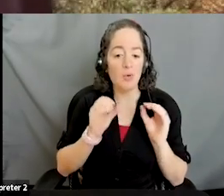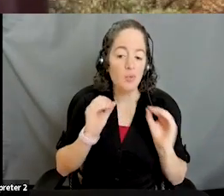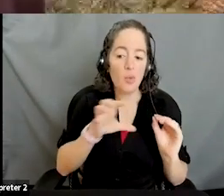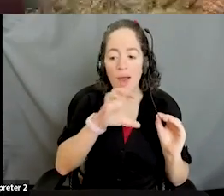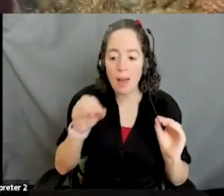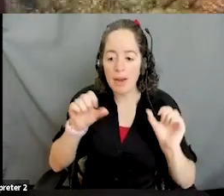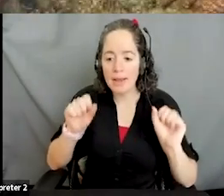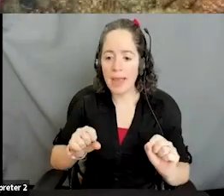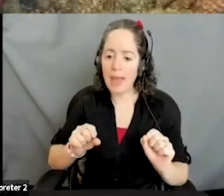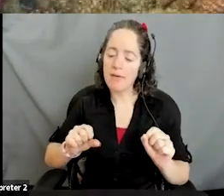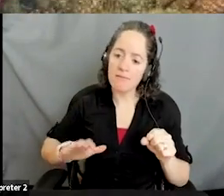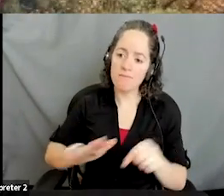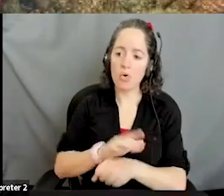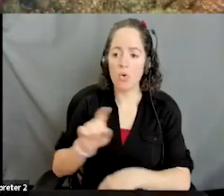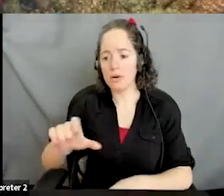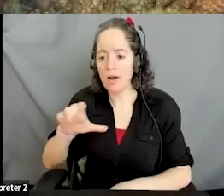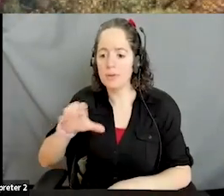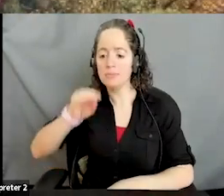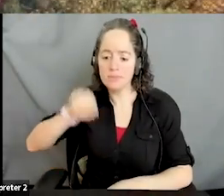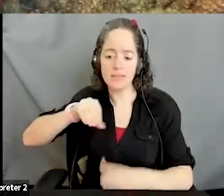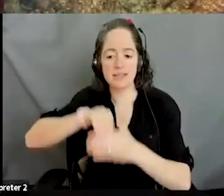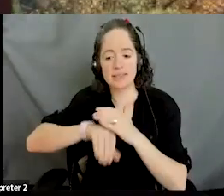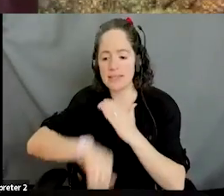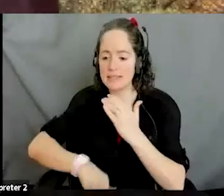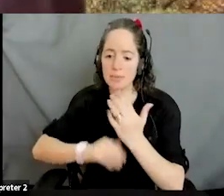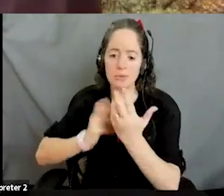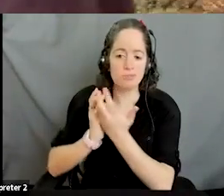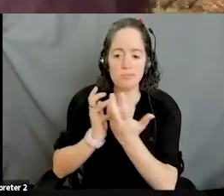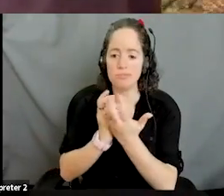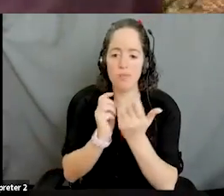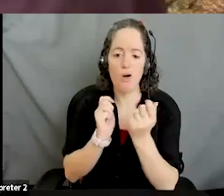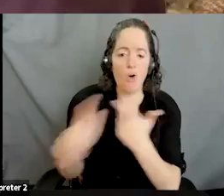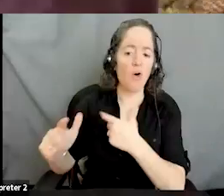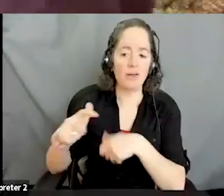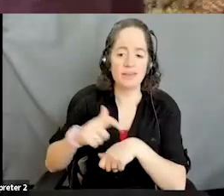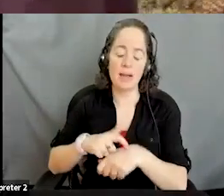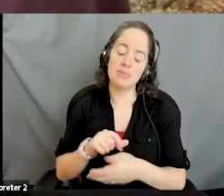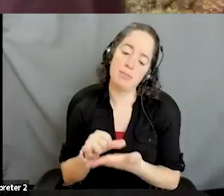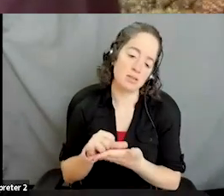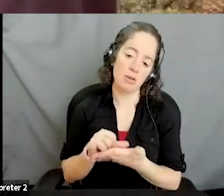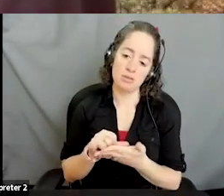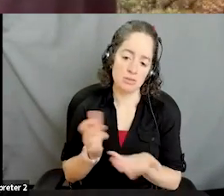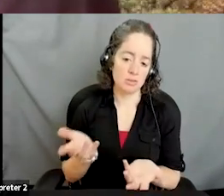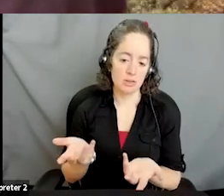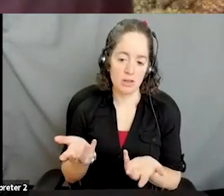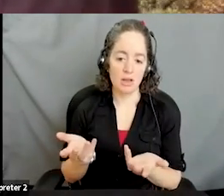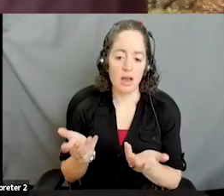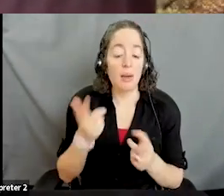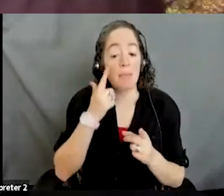It's something that we don't control how our code is output on the front end of a website.